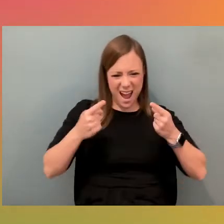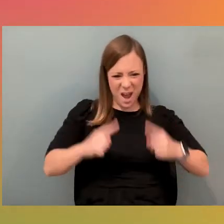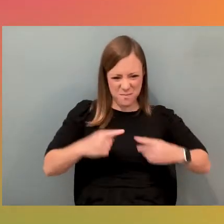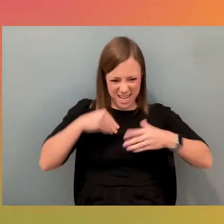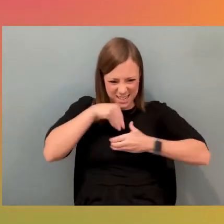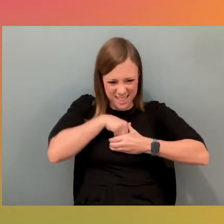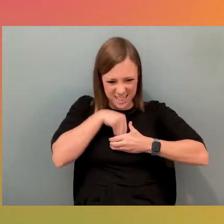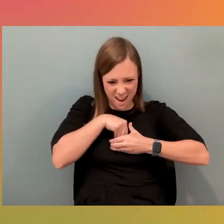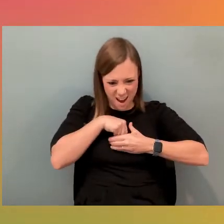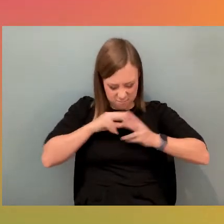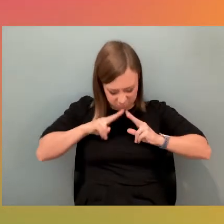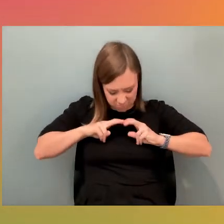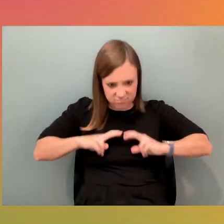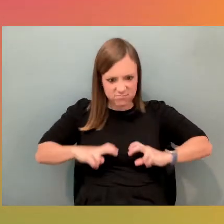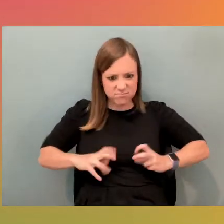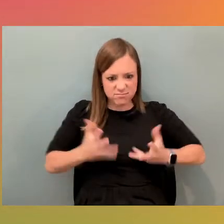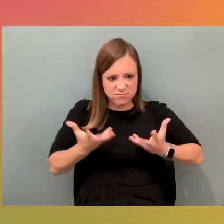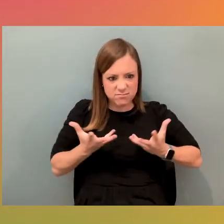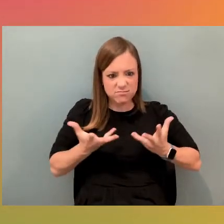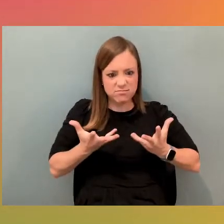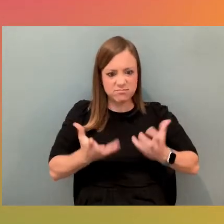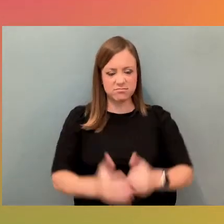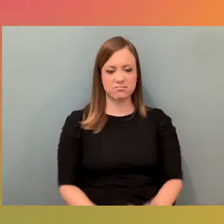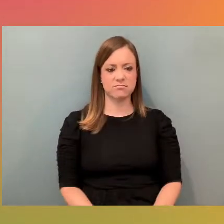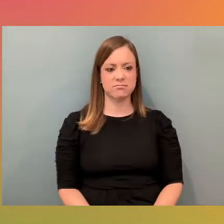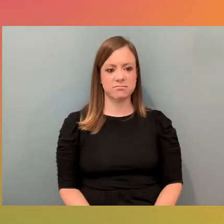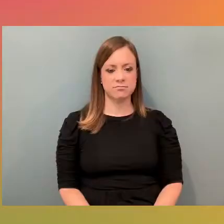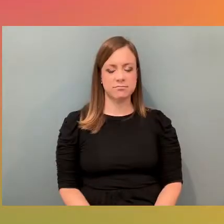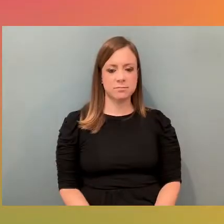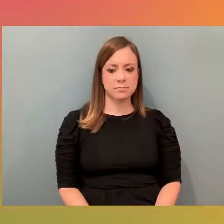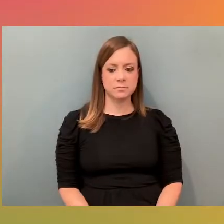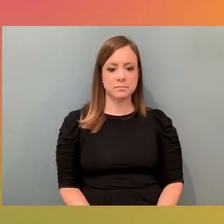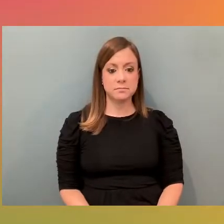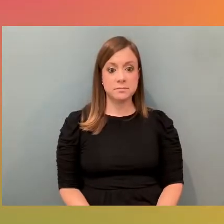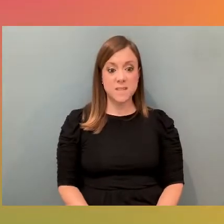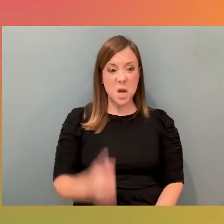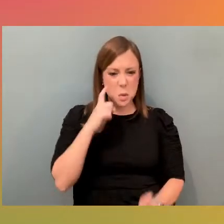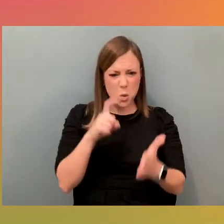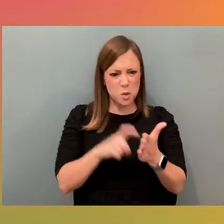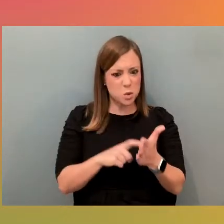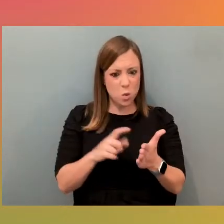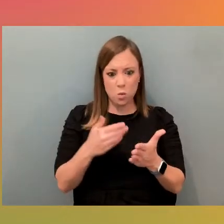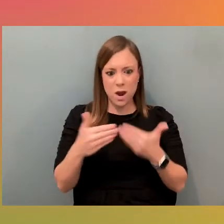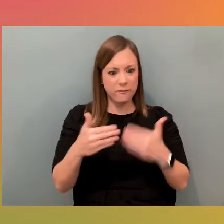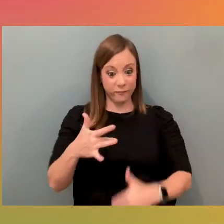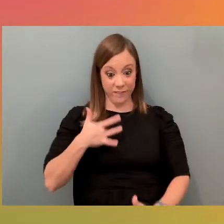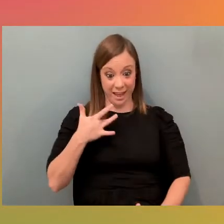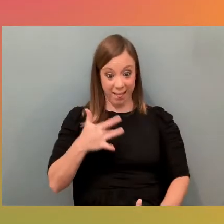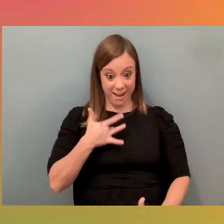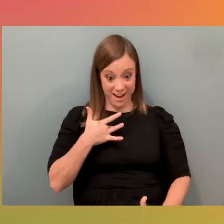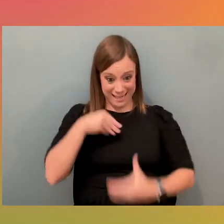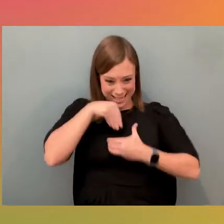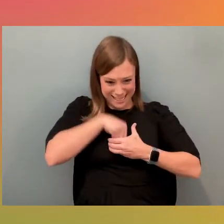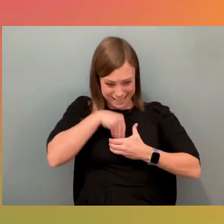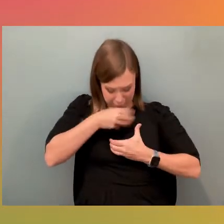ARE, WHERE YOU ARE. WHAT'S HAPPENING FOR YOU.